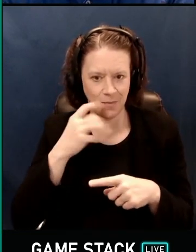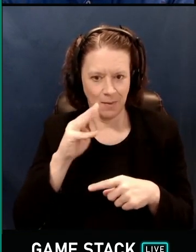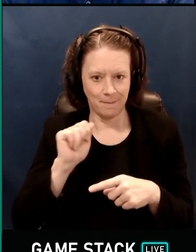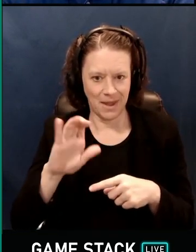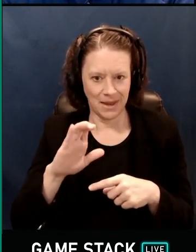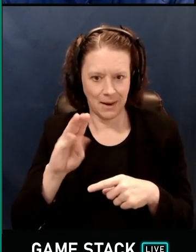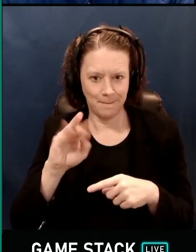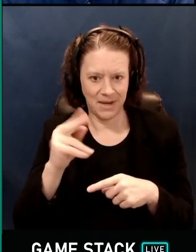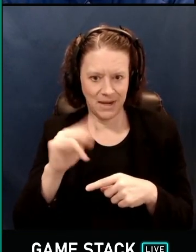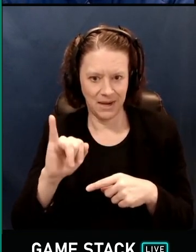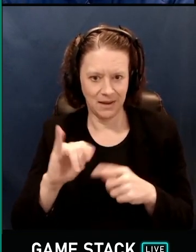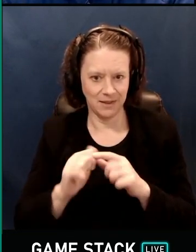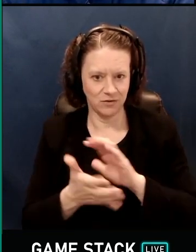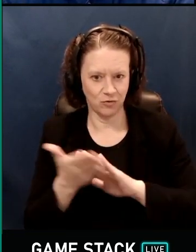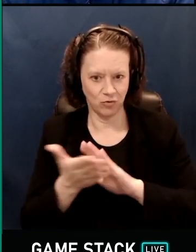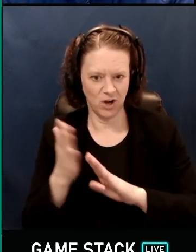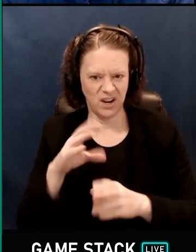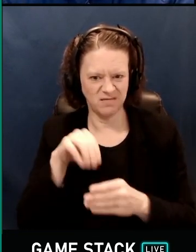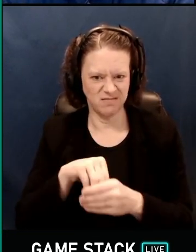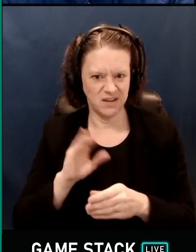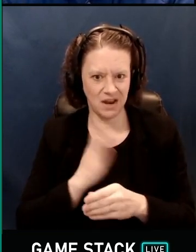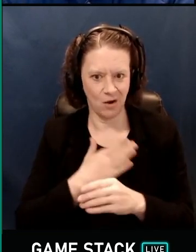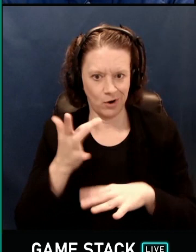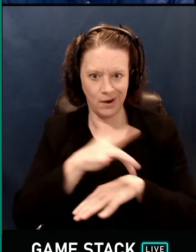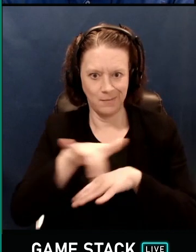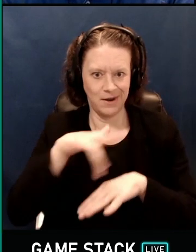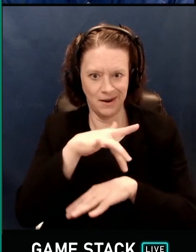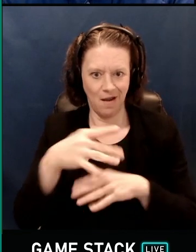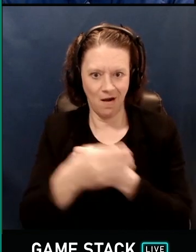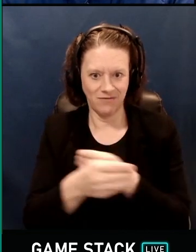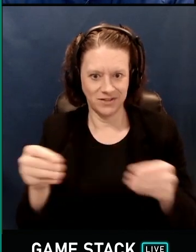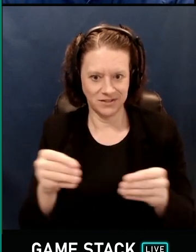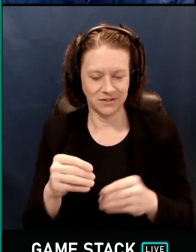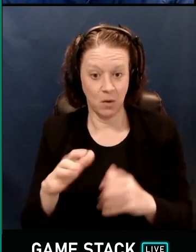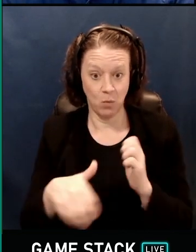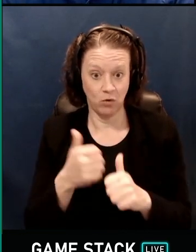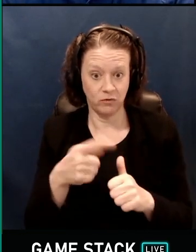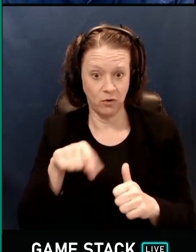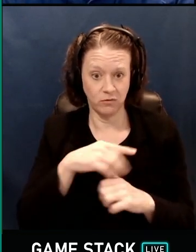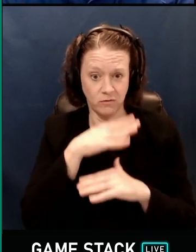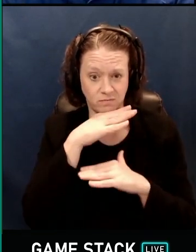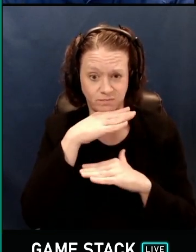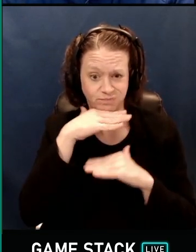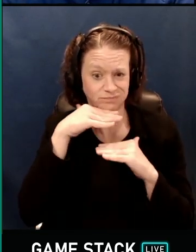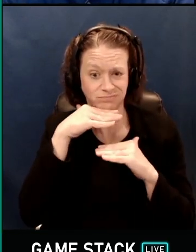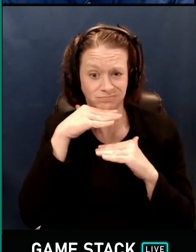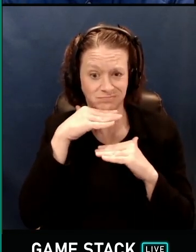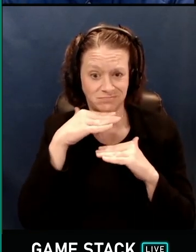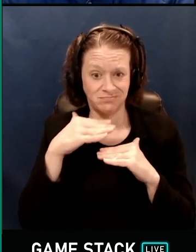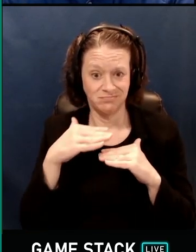Most of them are fully loaded. That is the most expensive configuration, each pricing